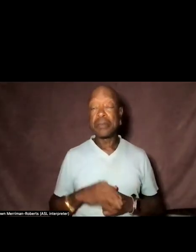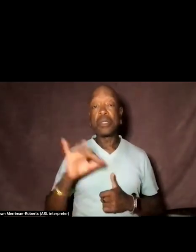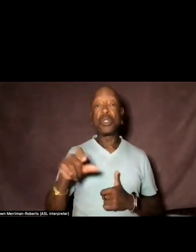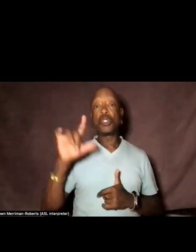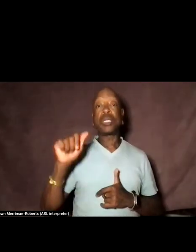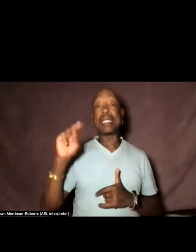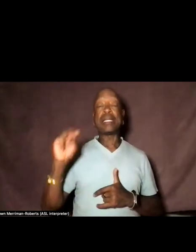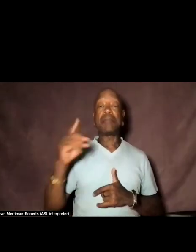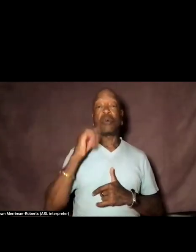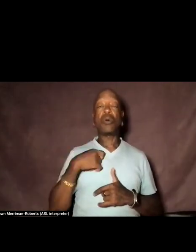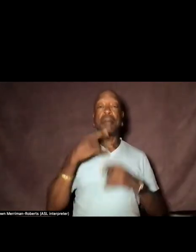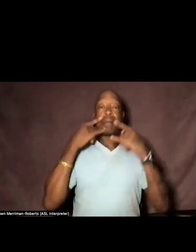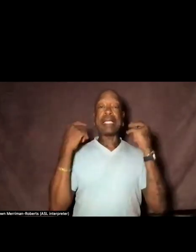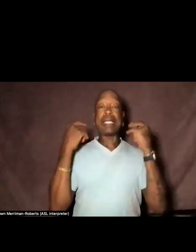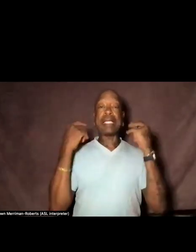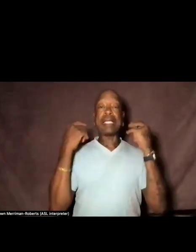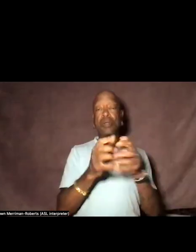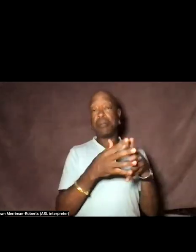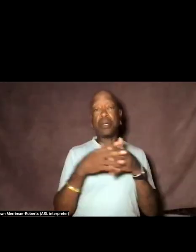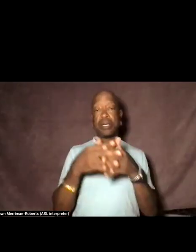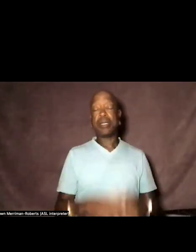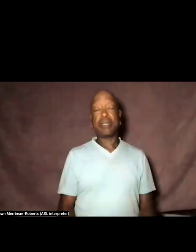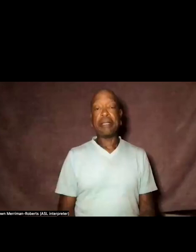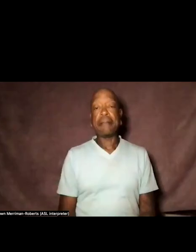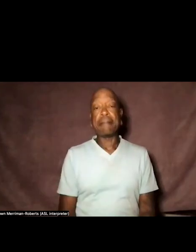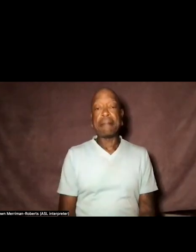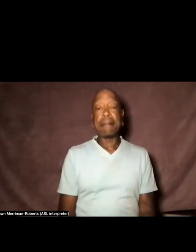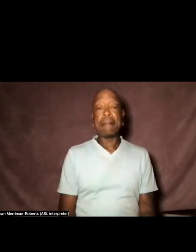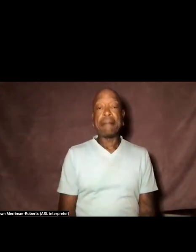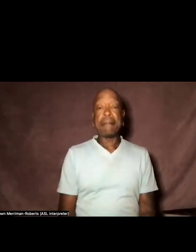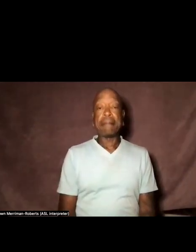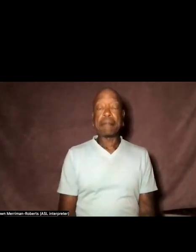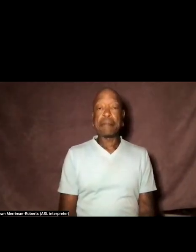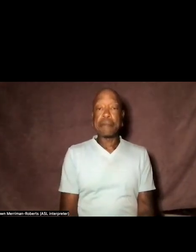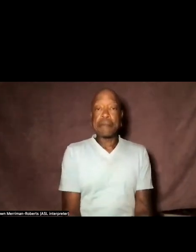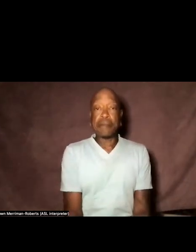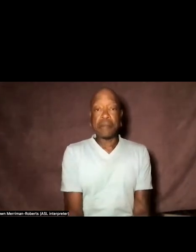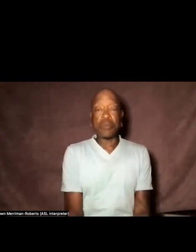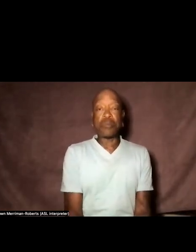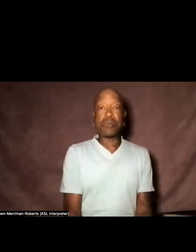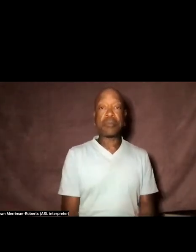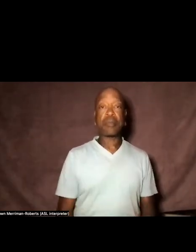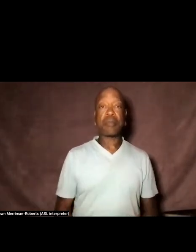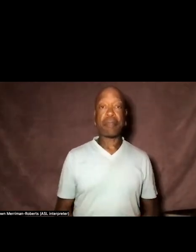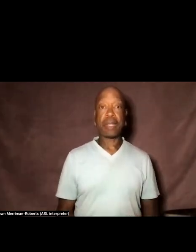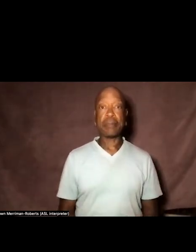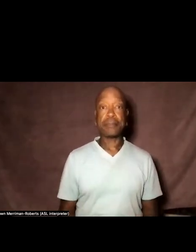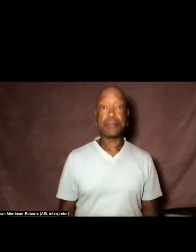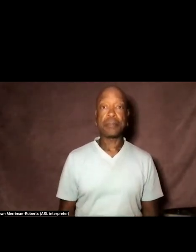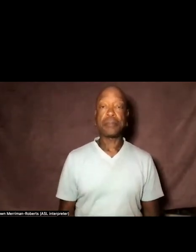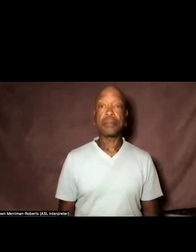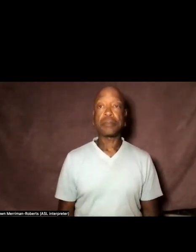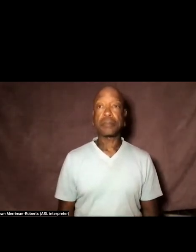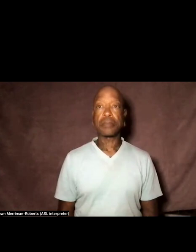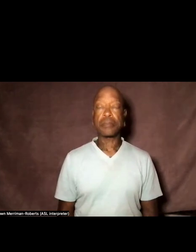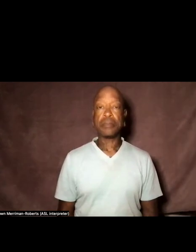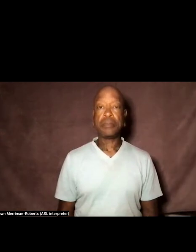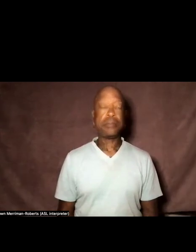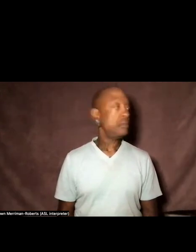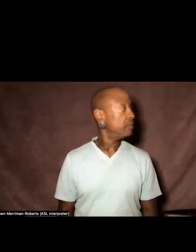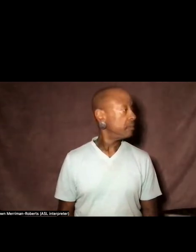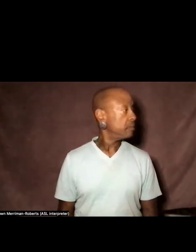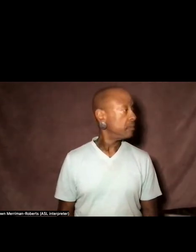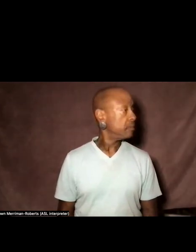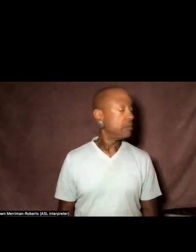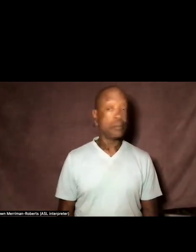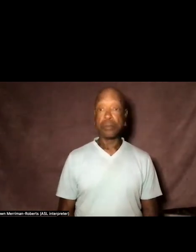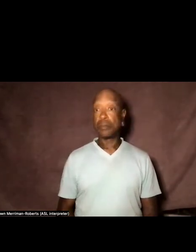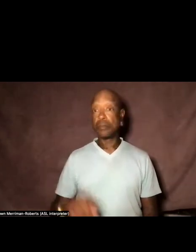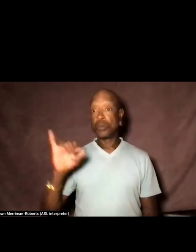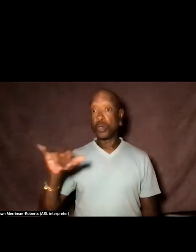America so whenever you're ready Julie yes